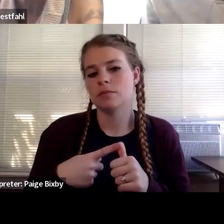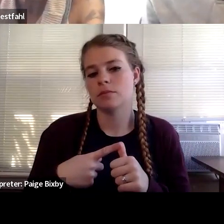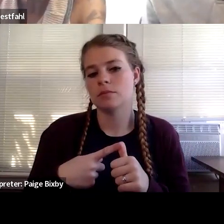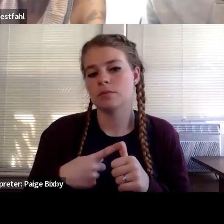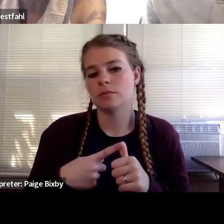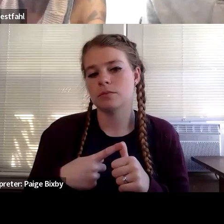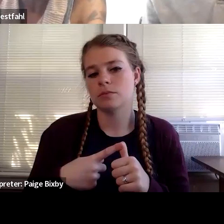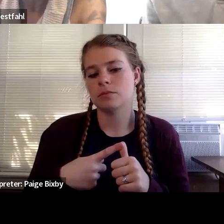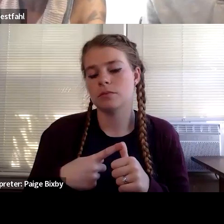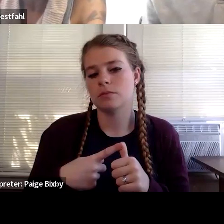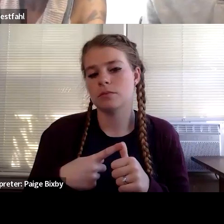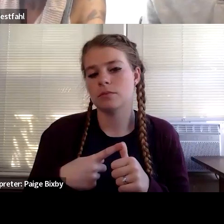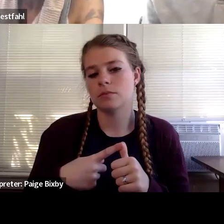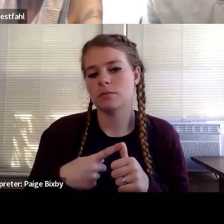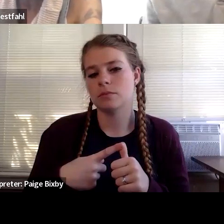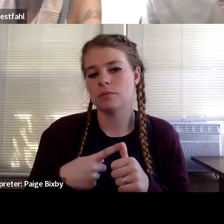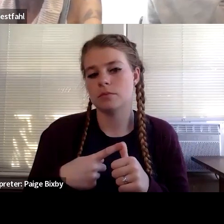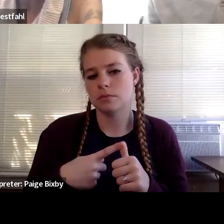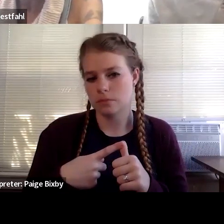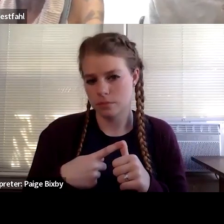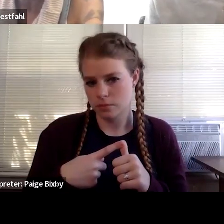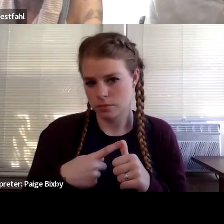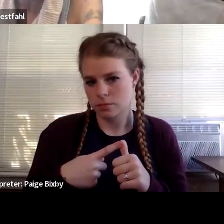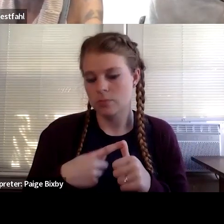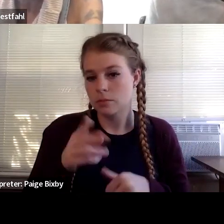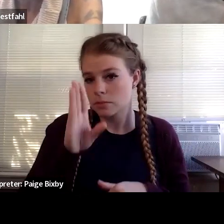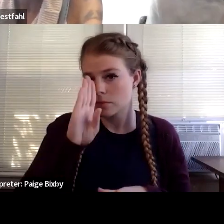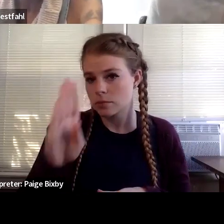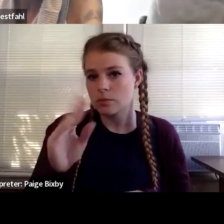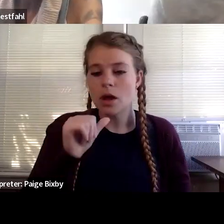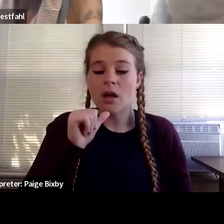Don't just offer an amputation. Explain, ask questions.